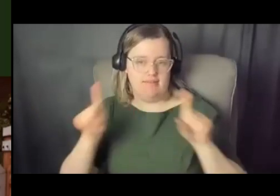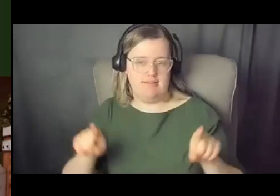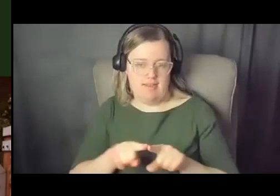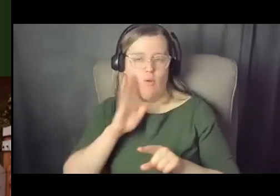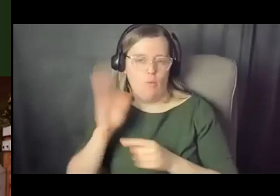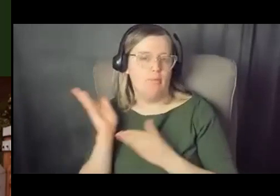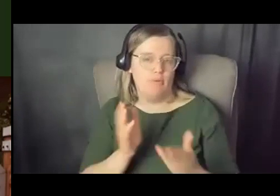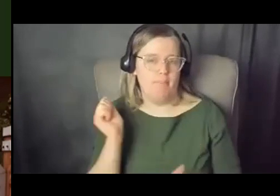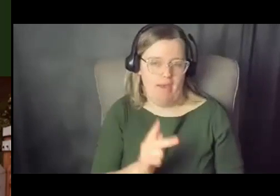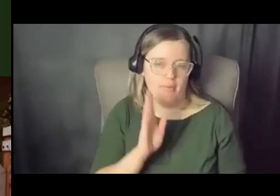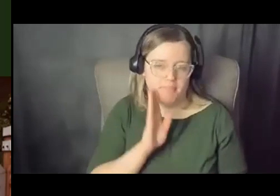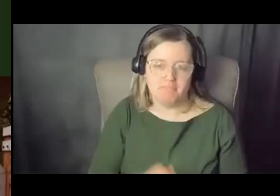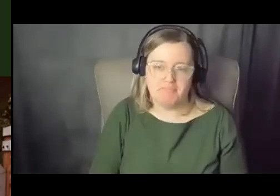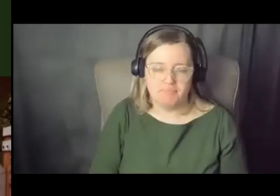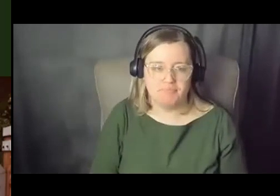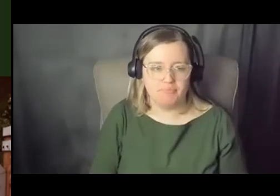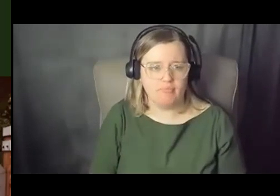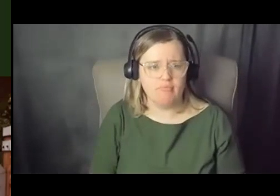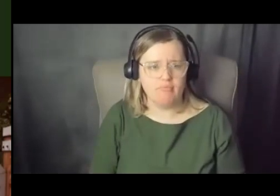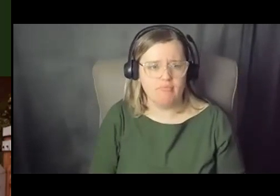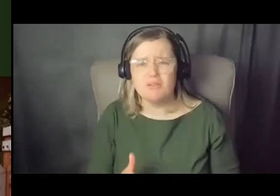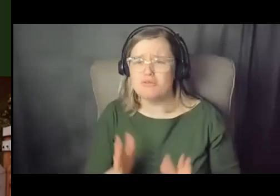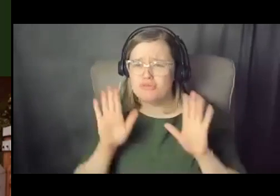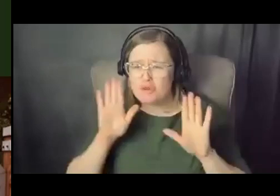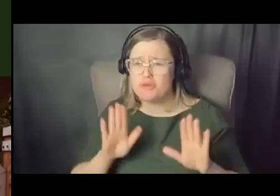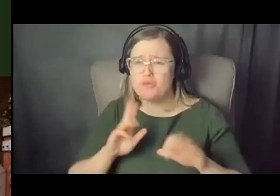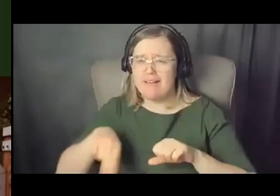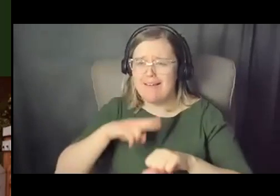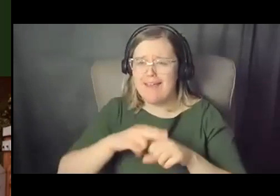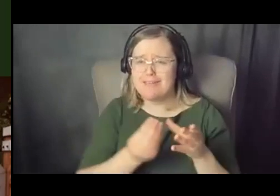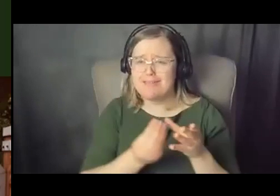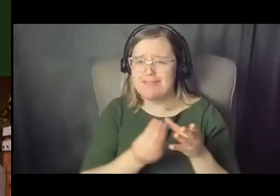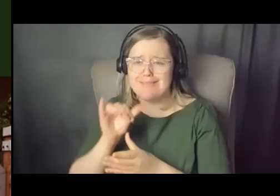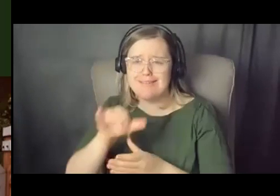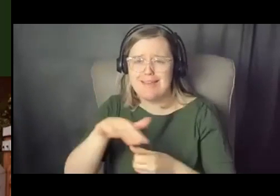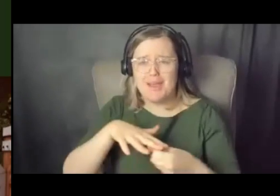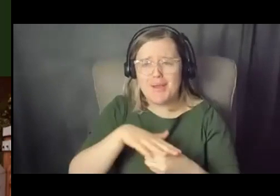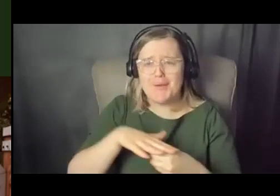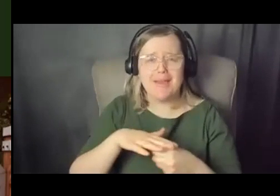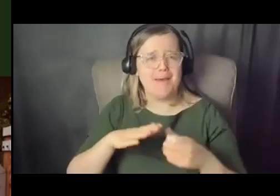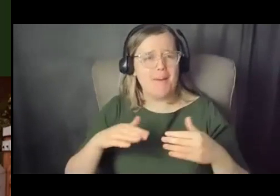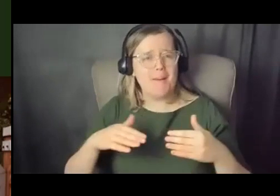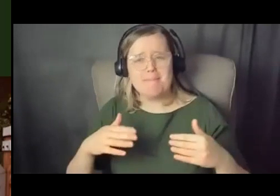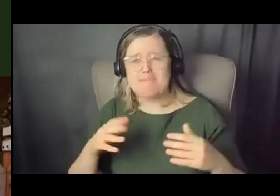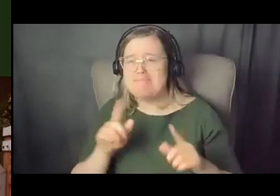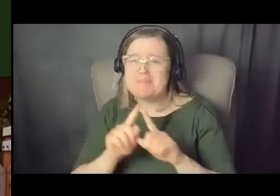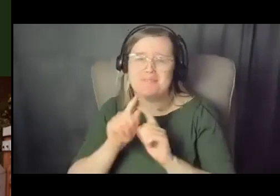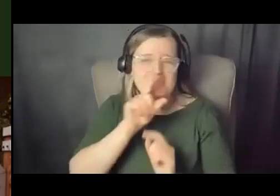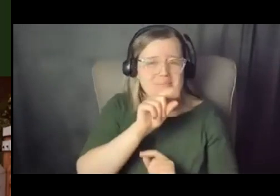There are a lot of actually really great native plants there. You have a lot of good wildlife in the area, great birds and bees.